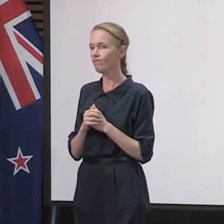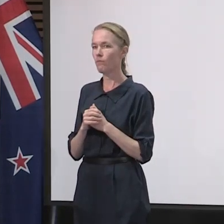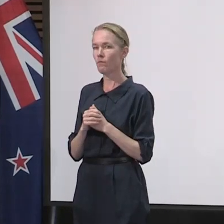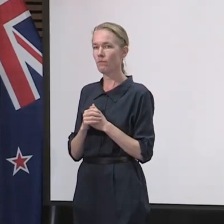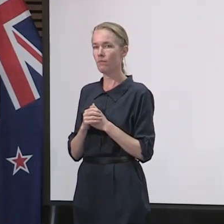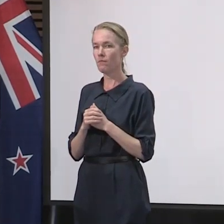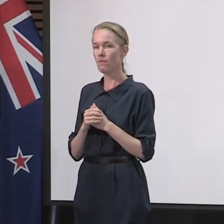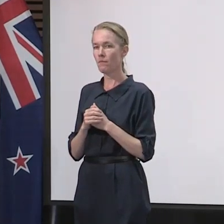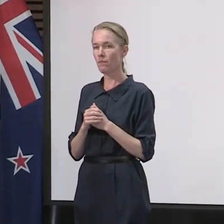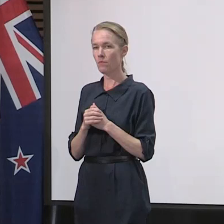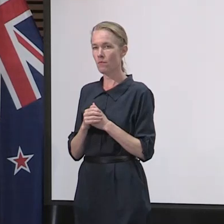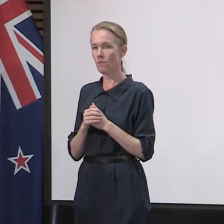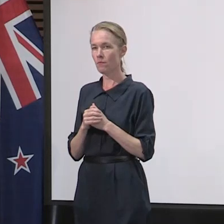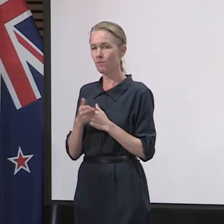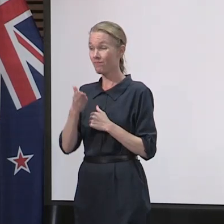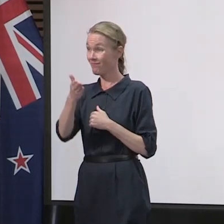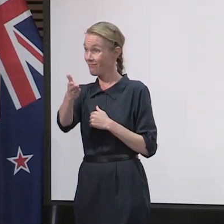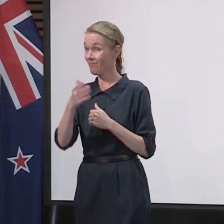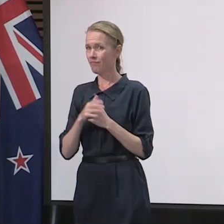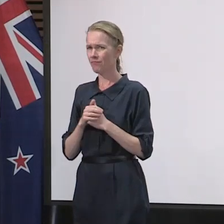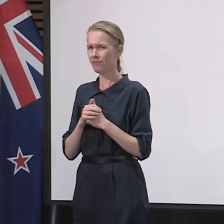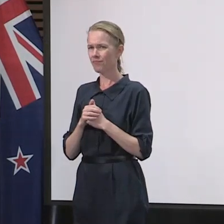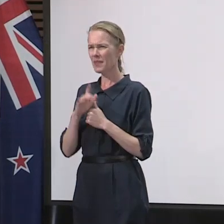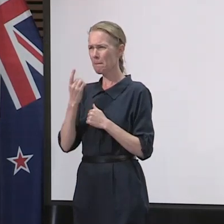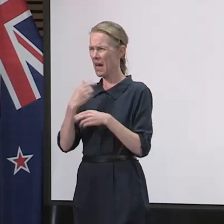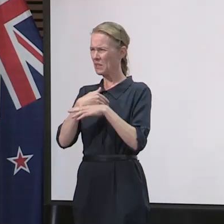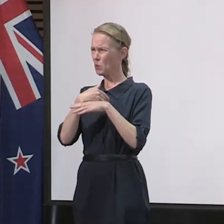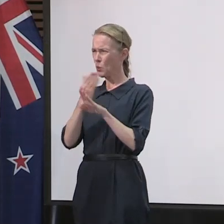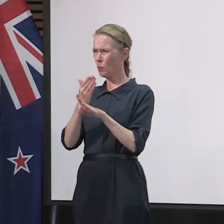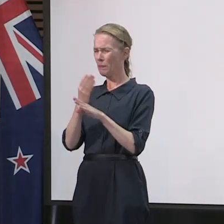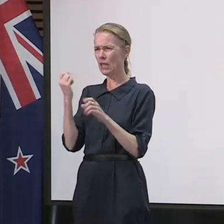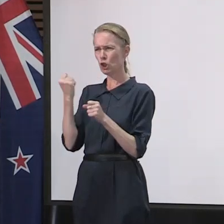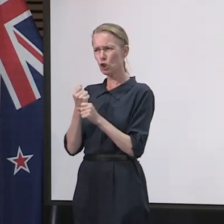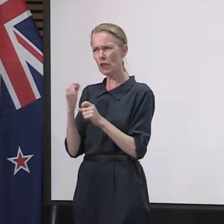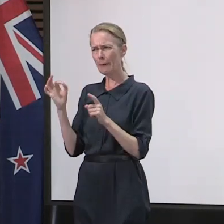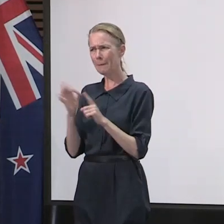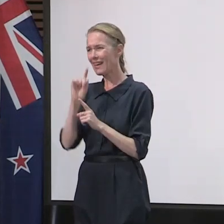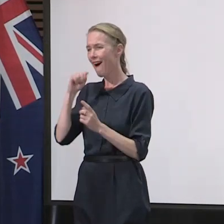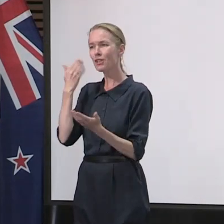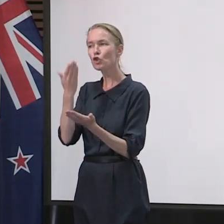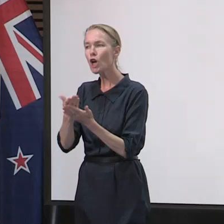them in, and broadening their use. So they're part of the future health system.